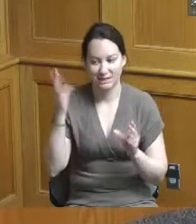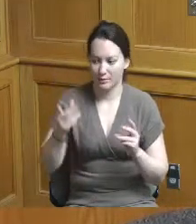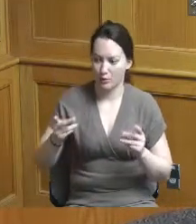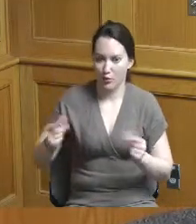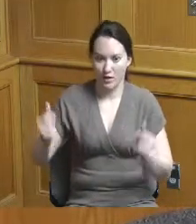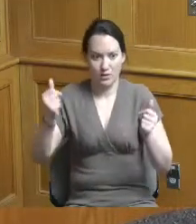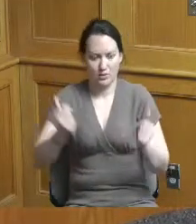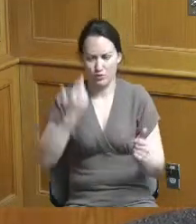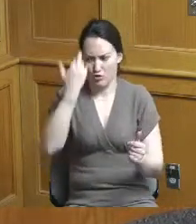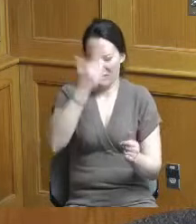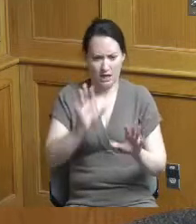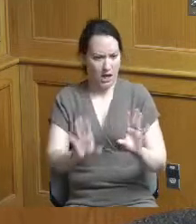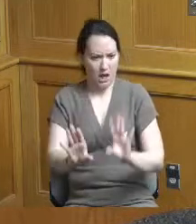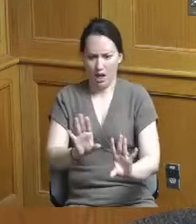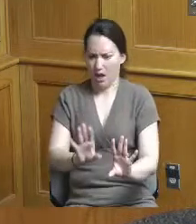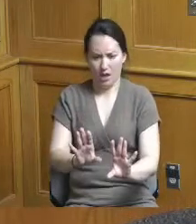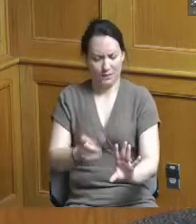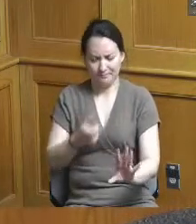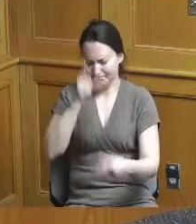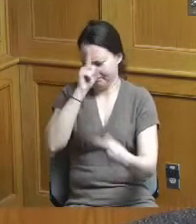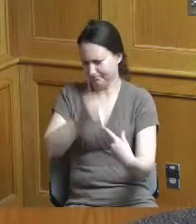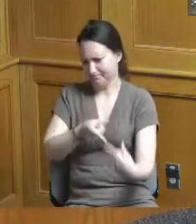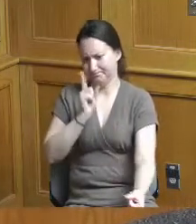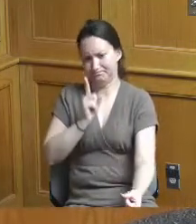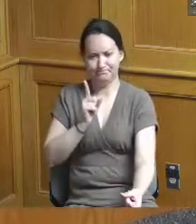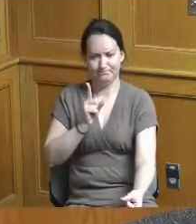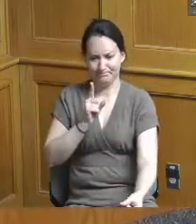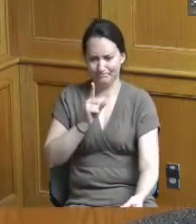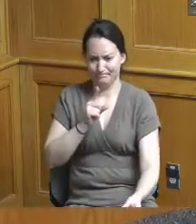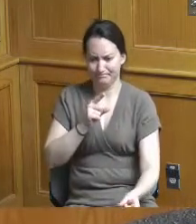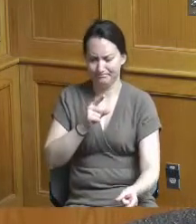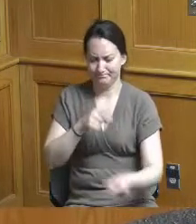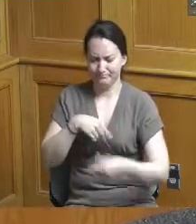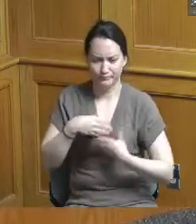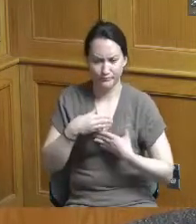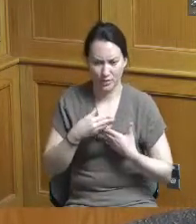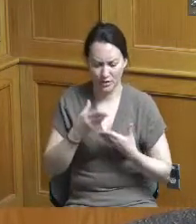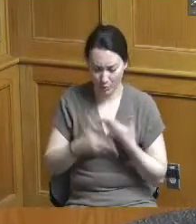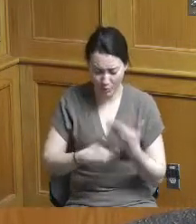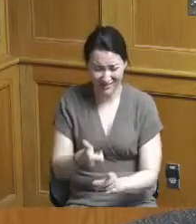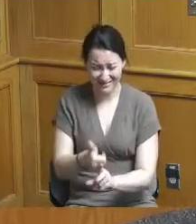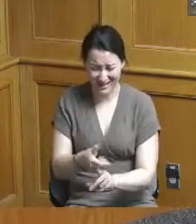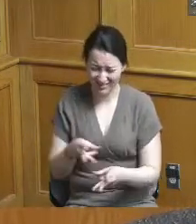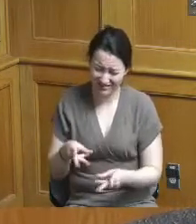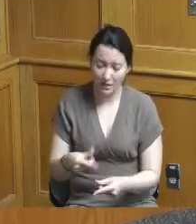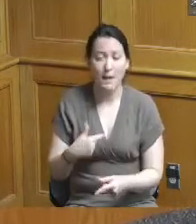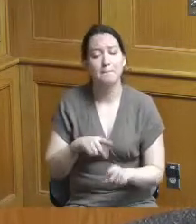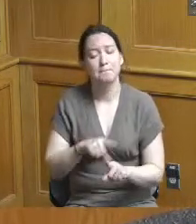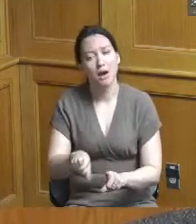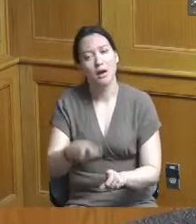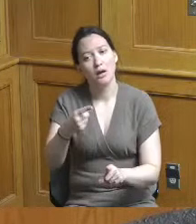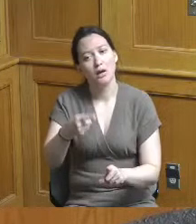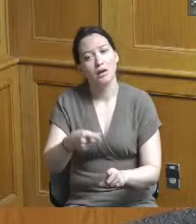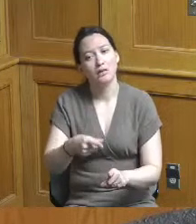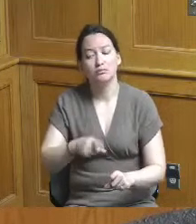reason why I was not in agreement with this whole process but I am in agreement with fulfilling our